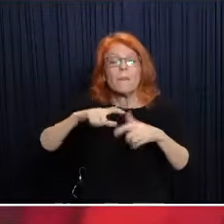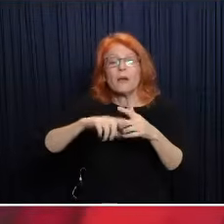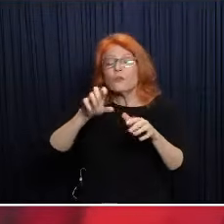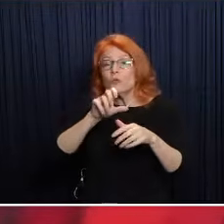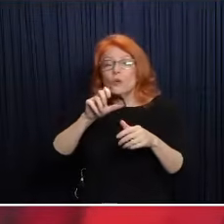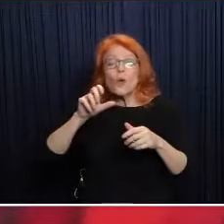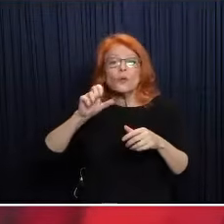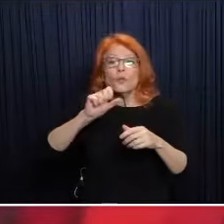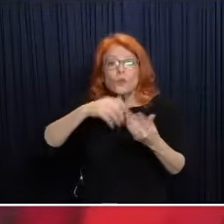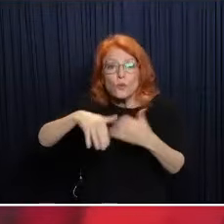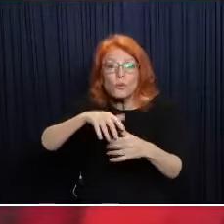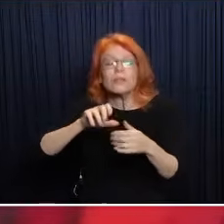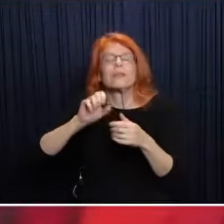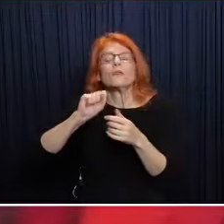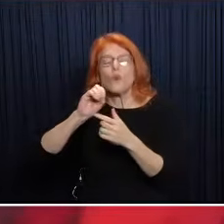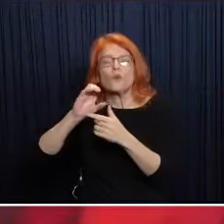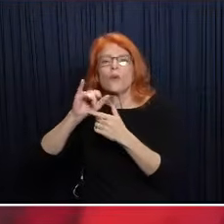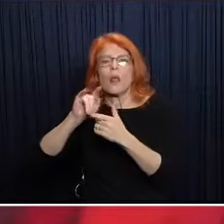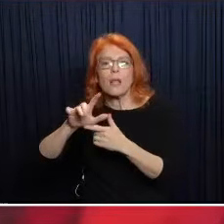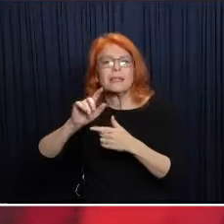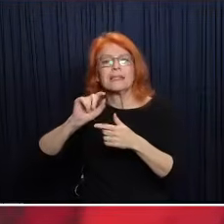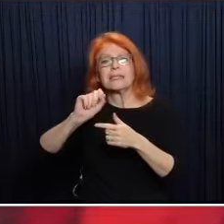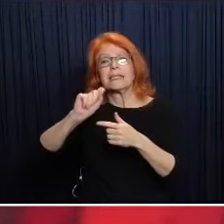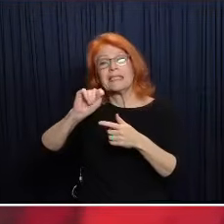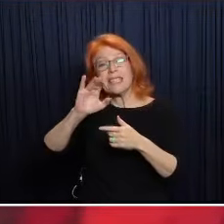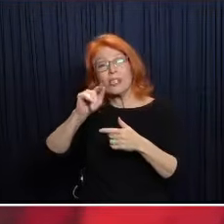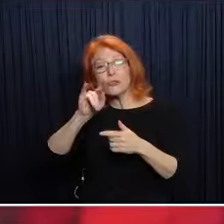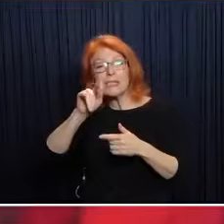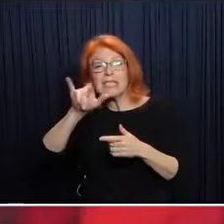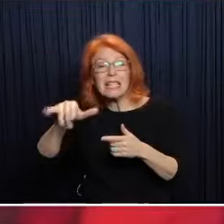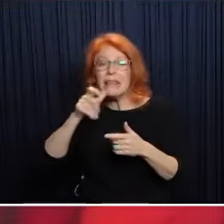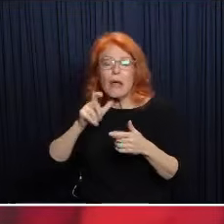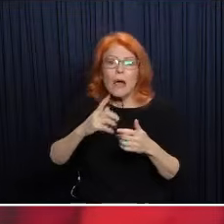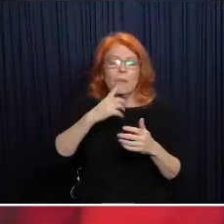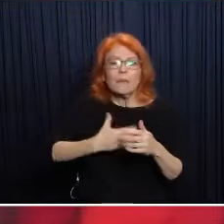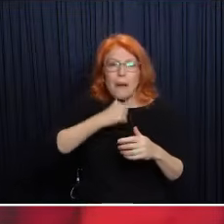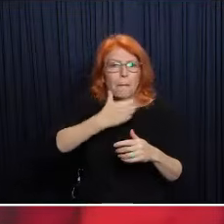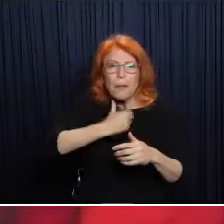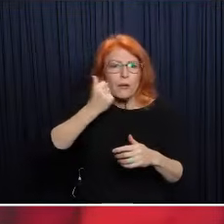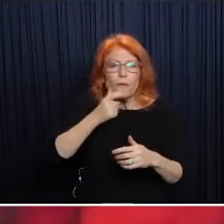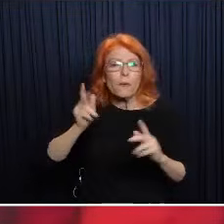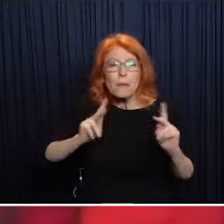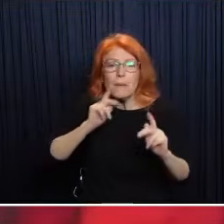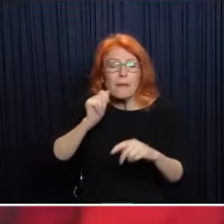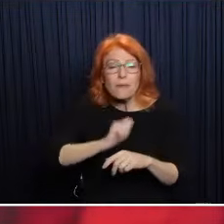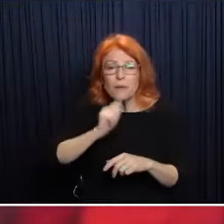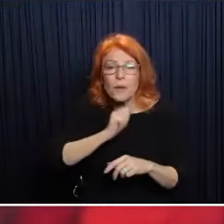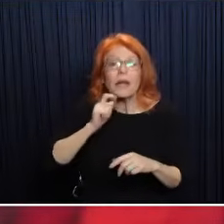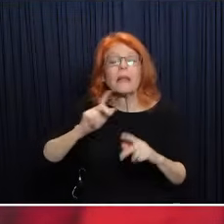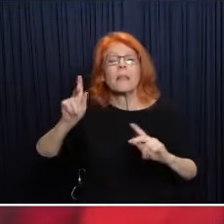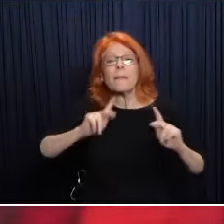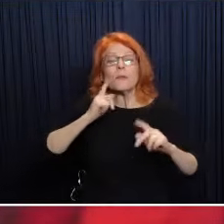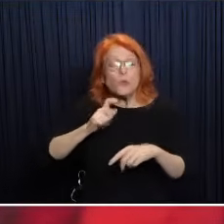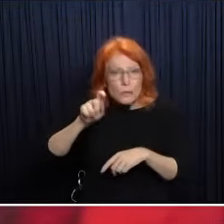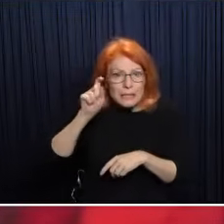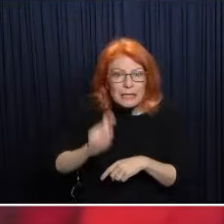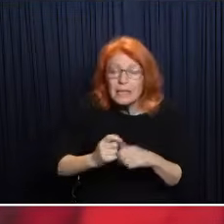ARIZONAN. NO TAX ON TIPS, NO TAX ON OVERTIME, NO TAX ON SOCIAL